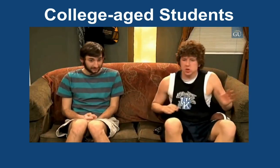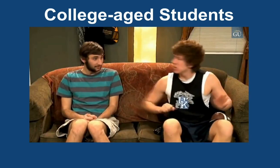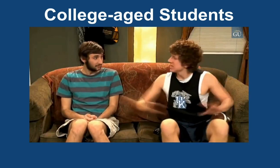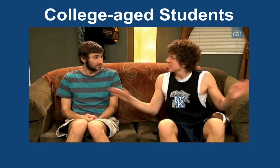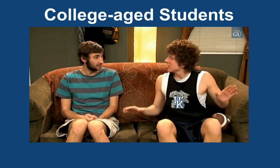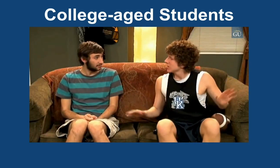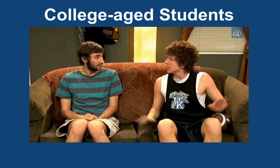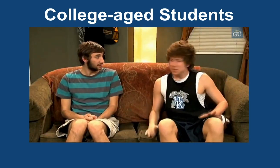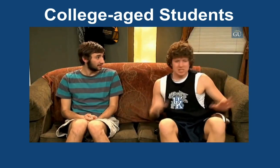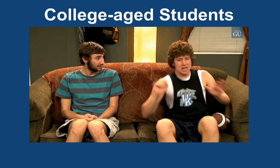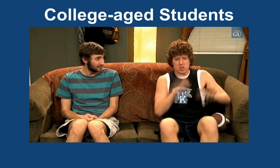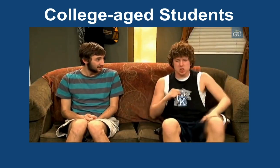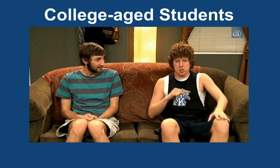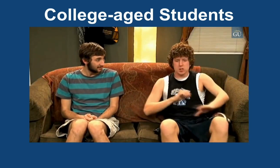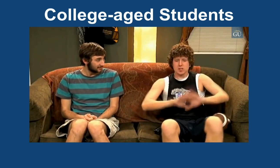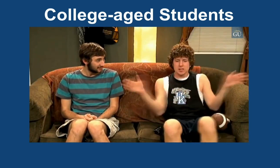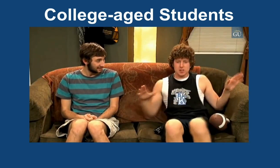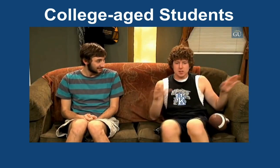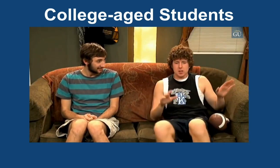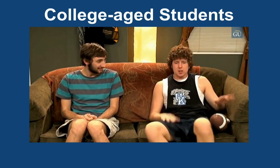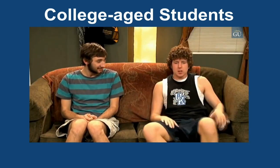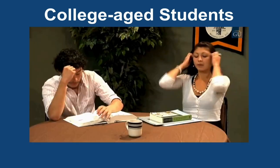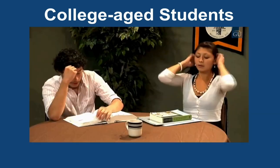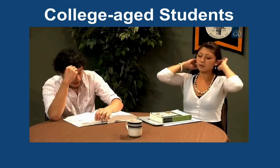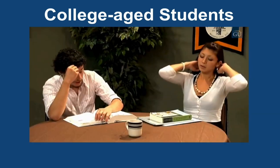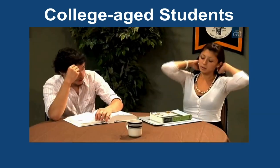Travis: Ooh! That’s it. Told ya. It’s done.